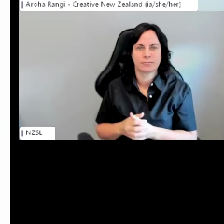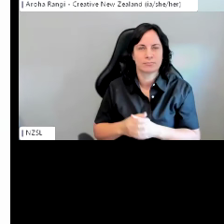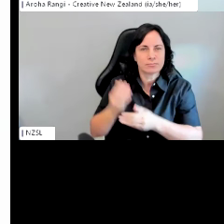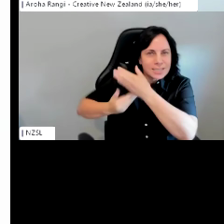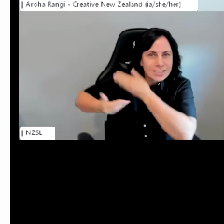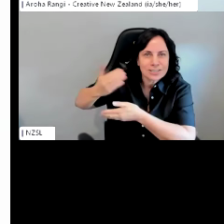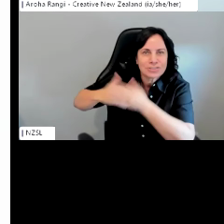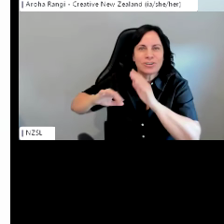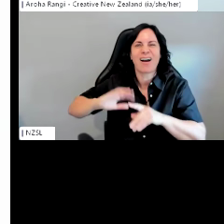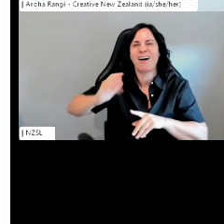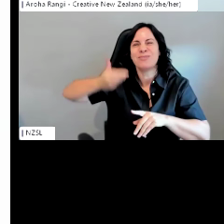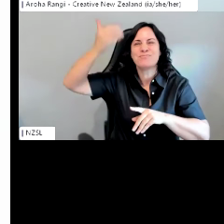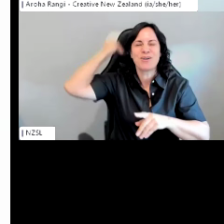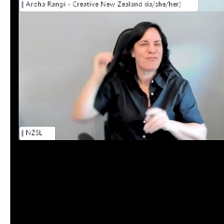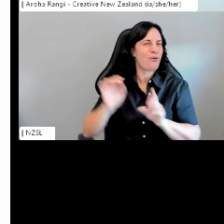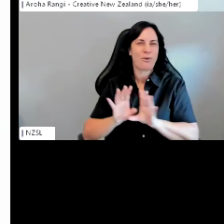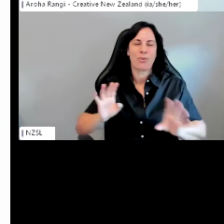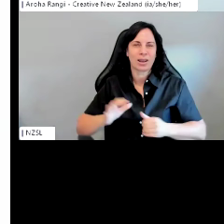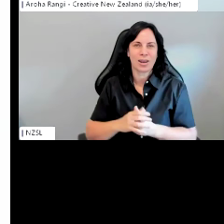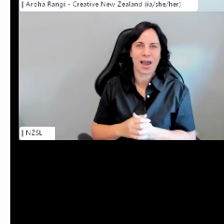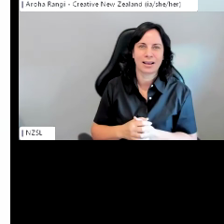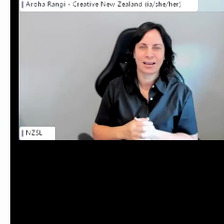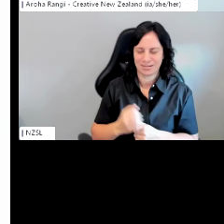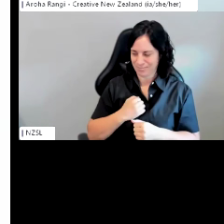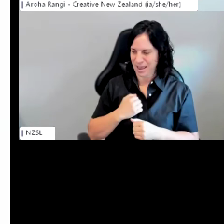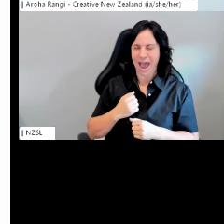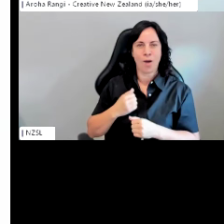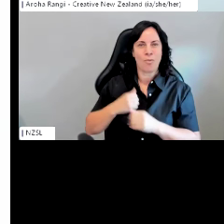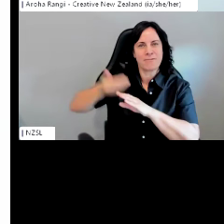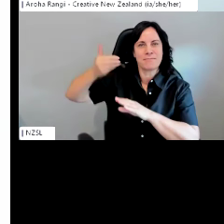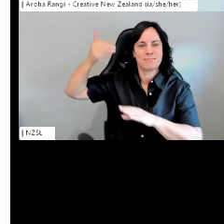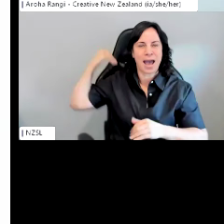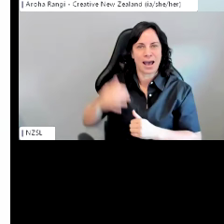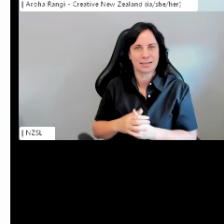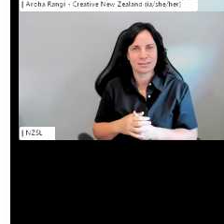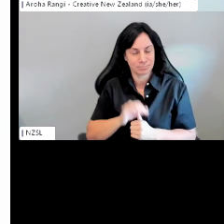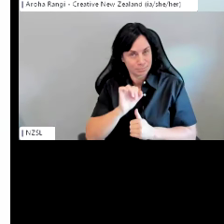This is about heritage for enrichment. You know have you got any of that? You might not have it